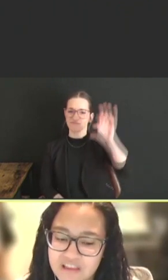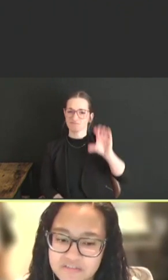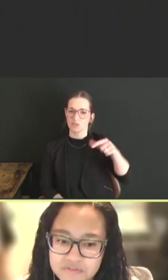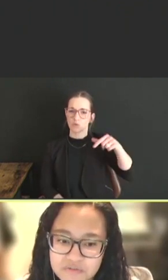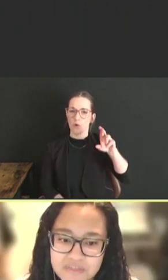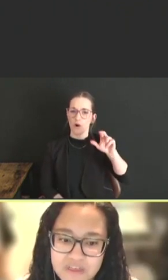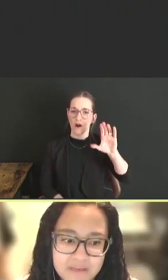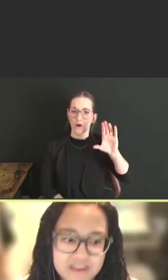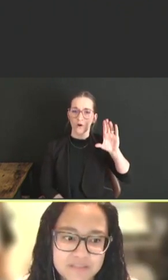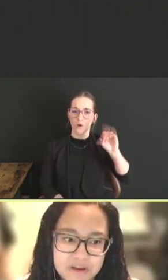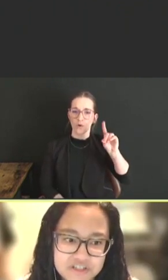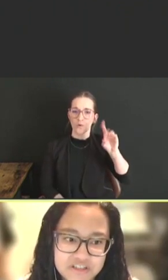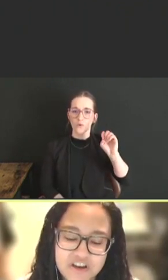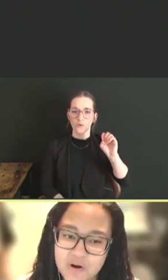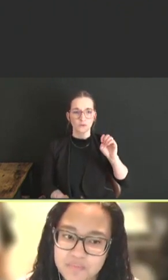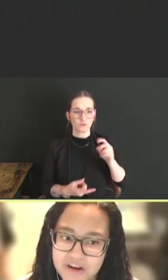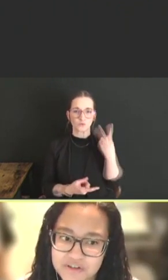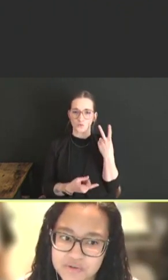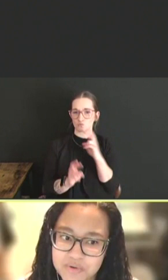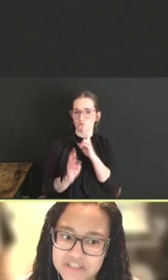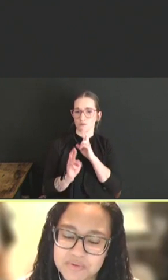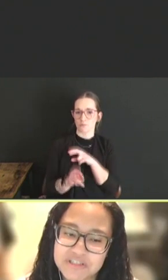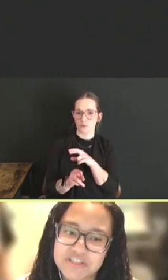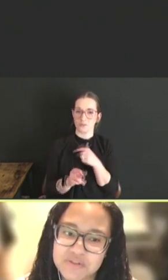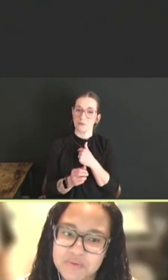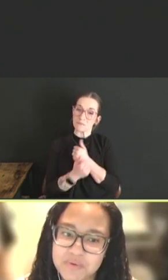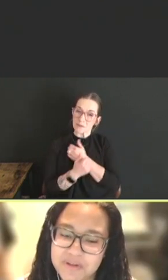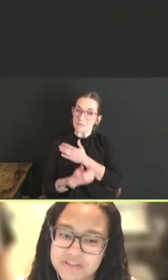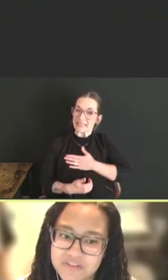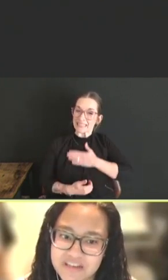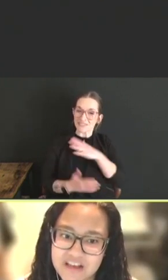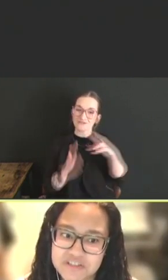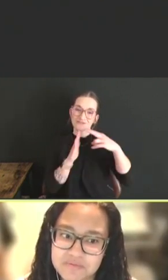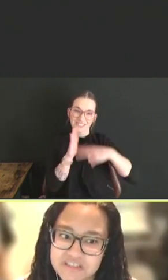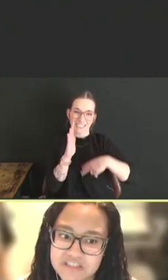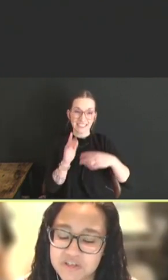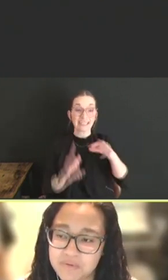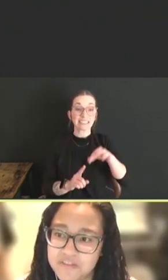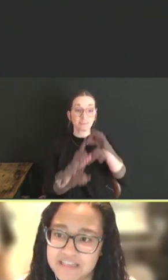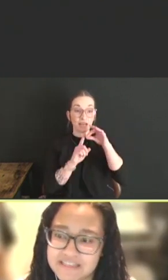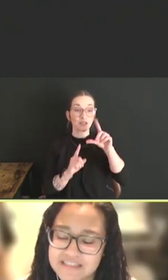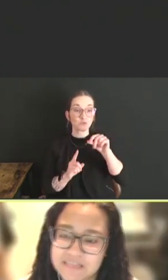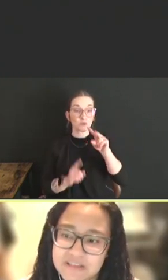love if you read them, especially our brand new 2022 Pennsylvania LGBTQ health needs assessment.